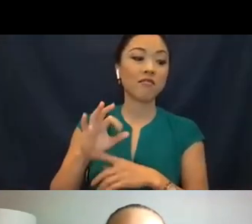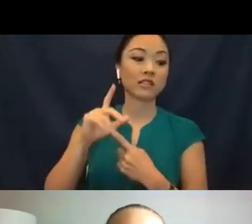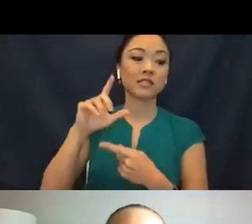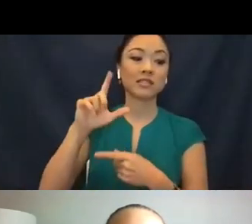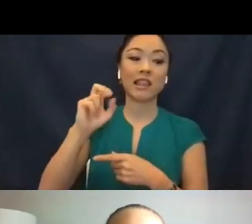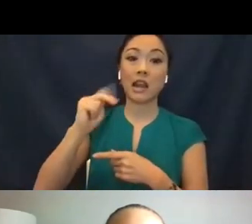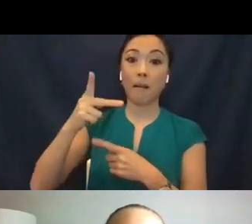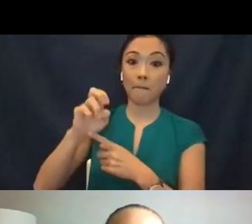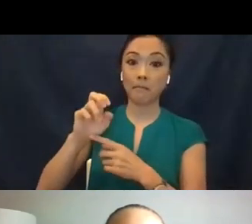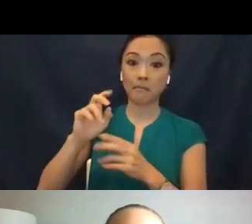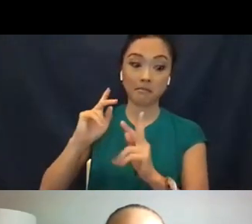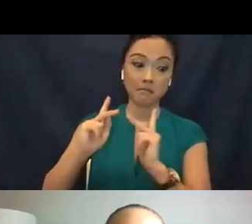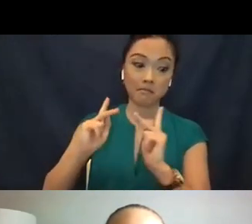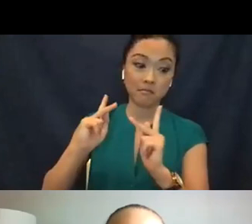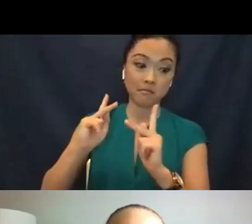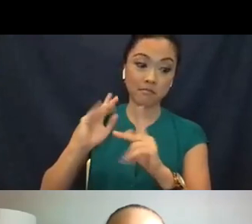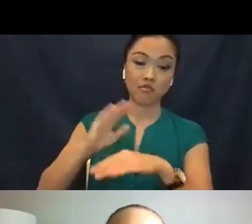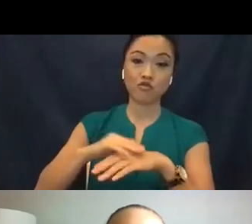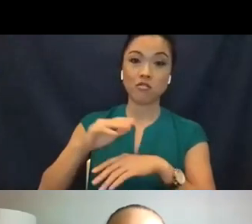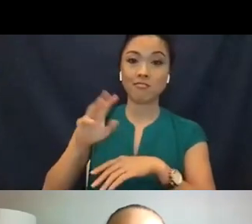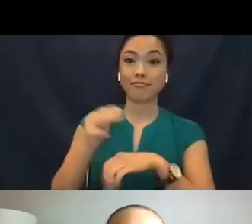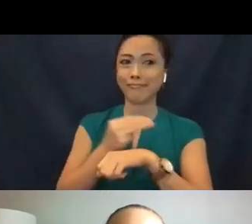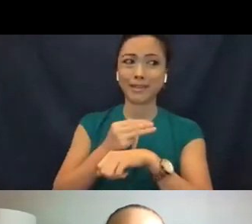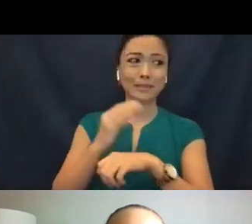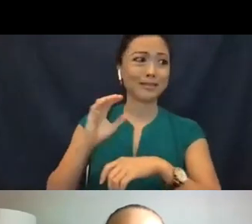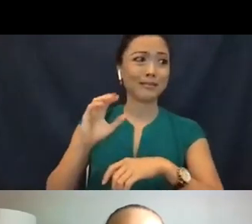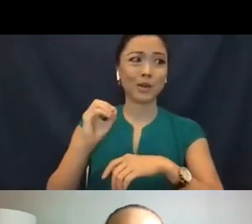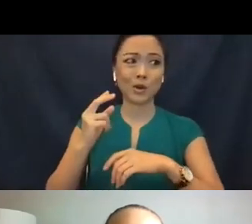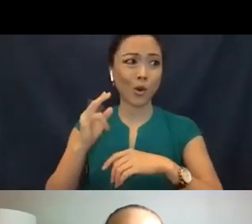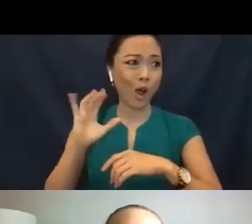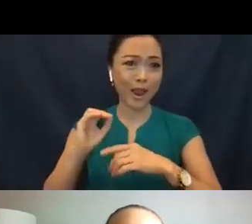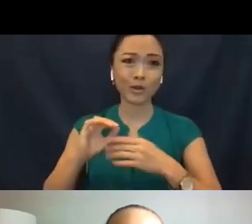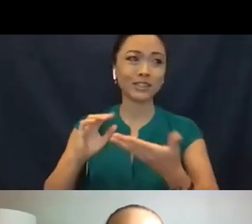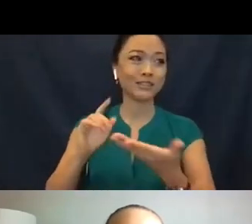I'm a non-disabled 50-year-old white man of Ukrainian heritage. I'm wearing